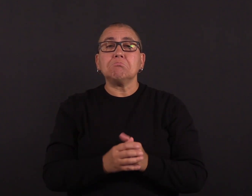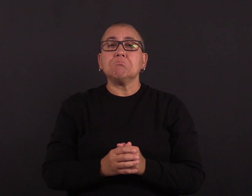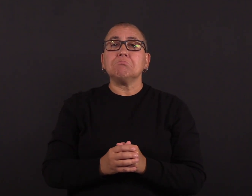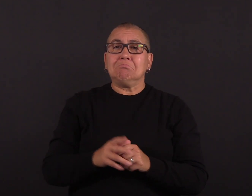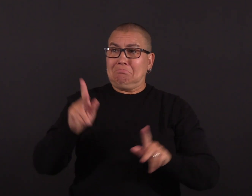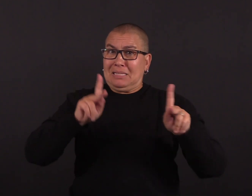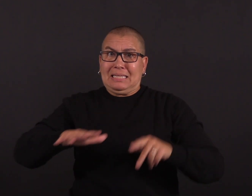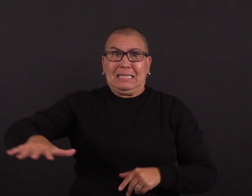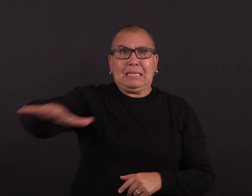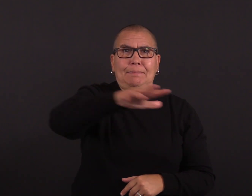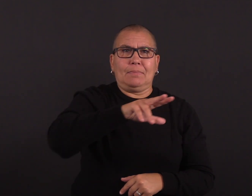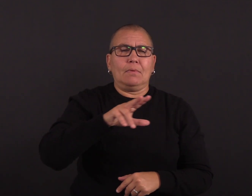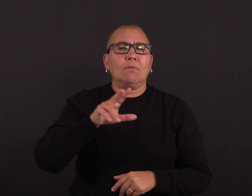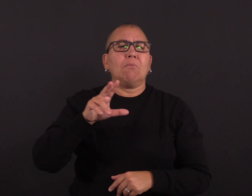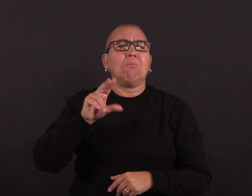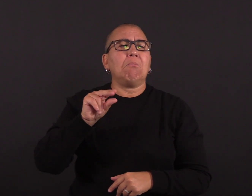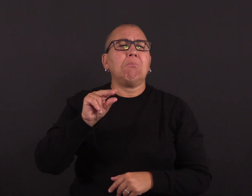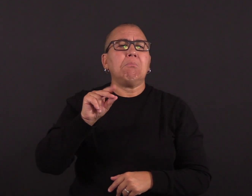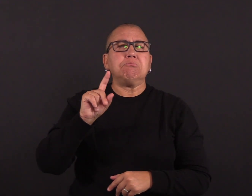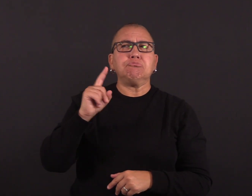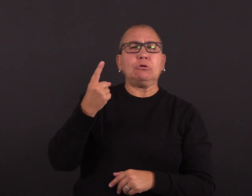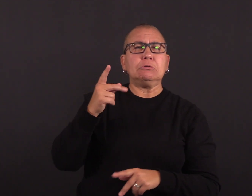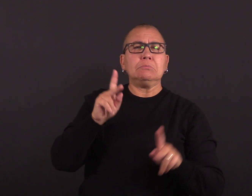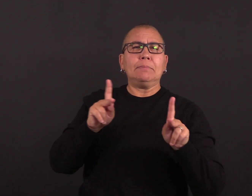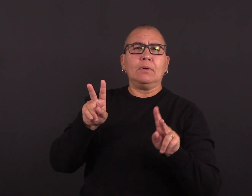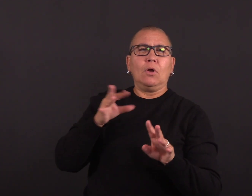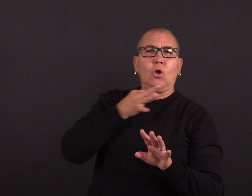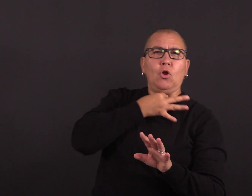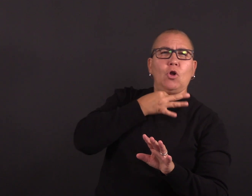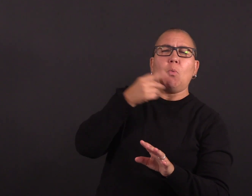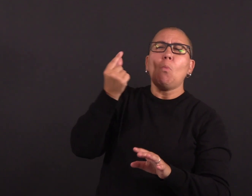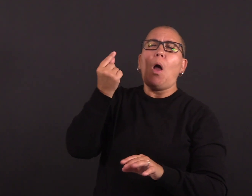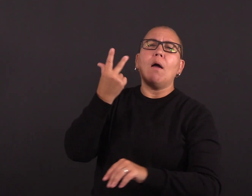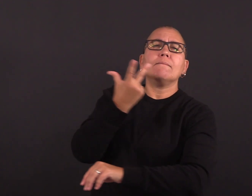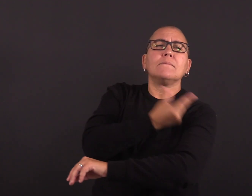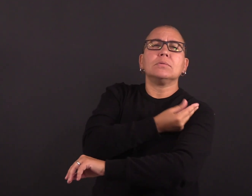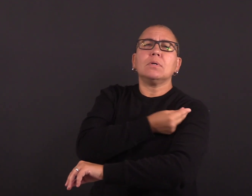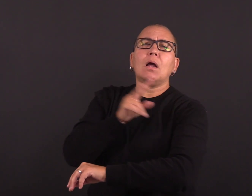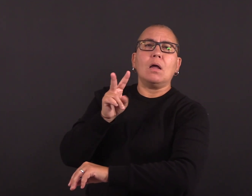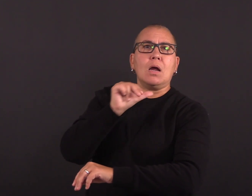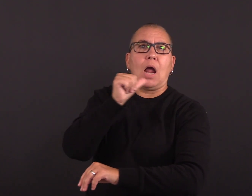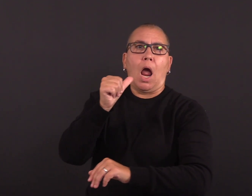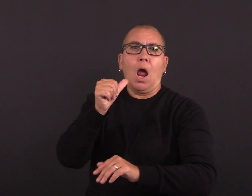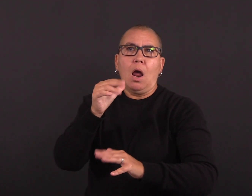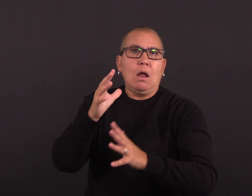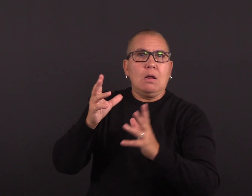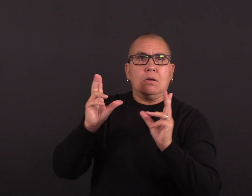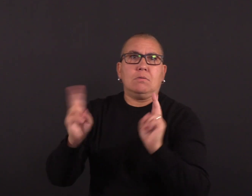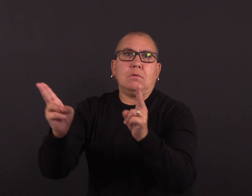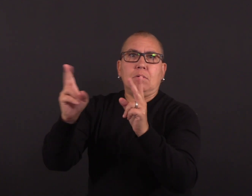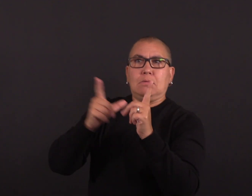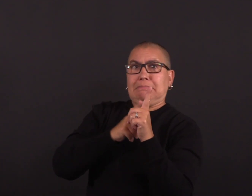COVID vaccine recommendations — meaning they took advantage of the prior boosters formulated